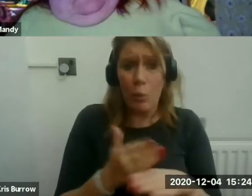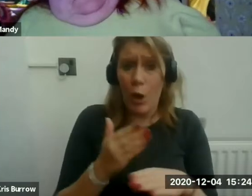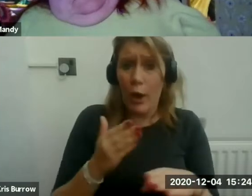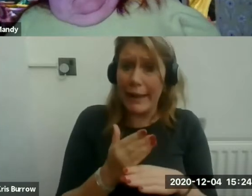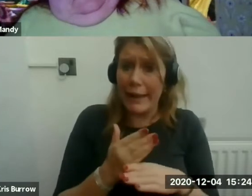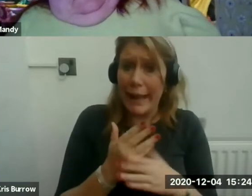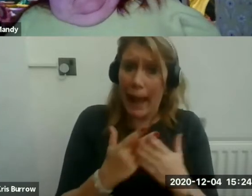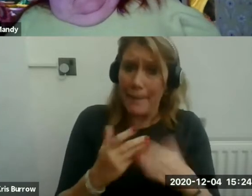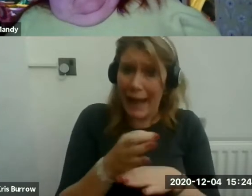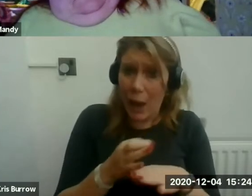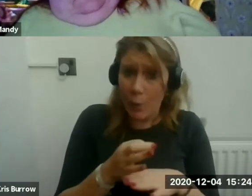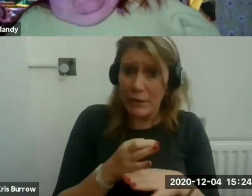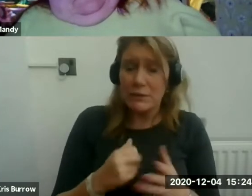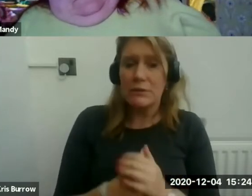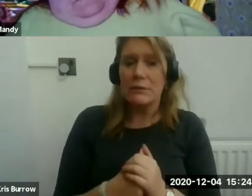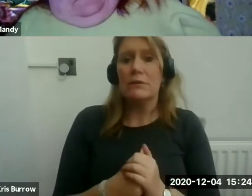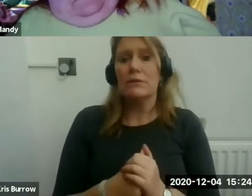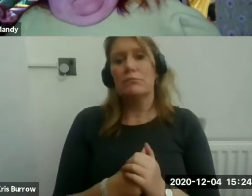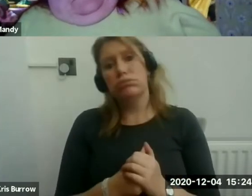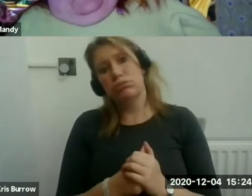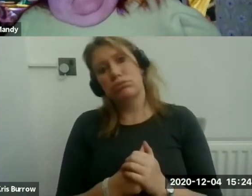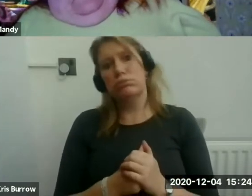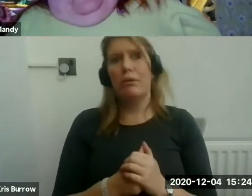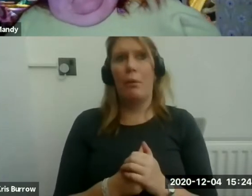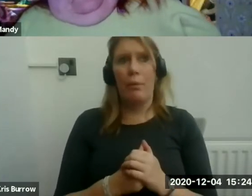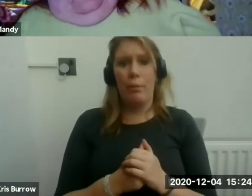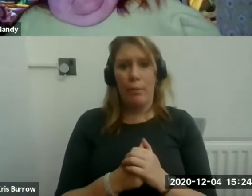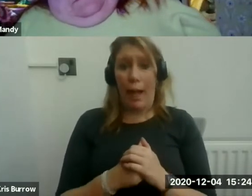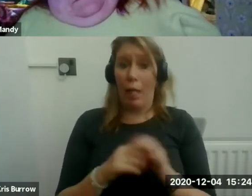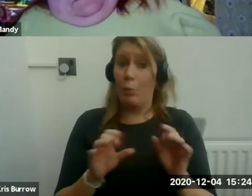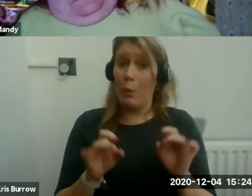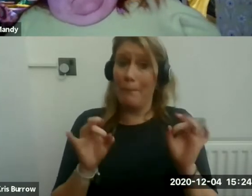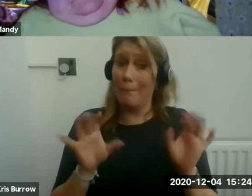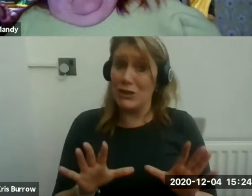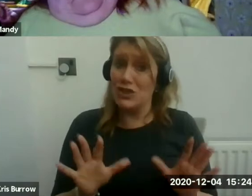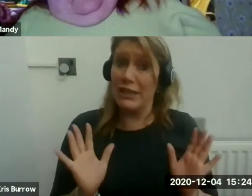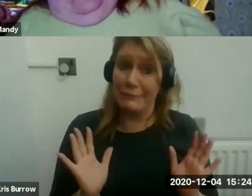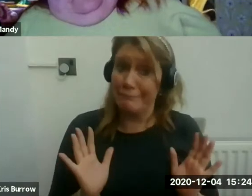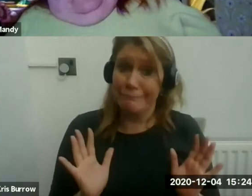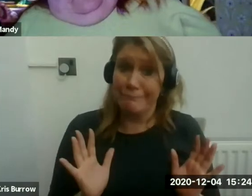Well, we were pretty magical and